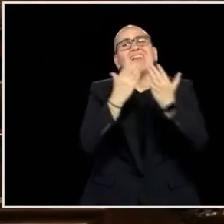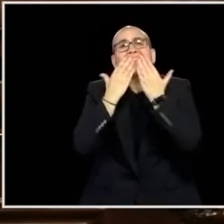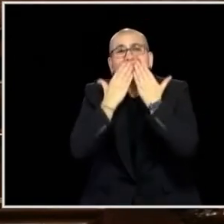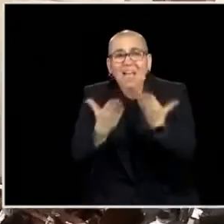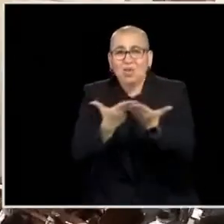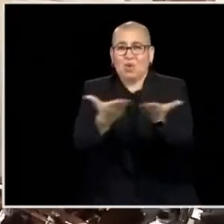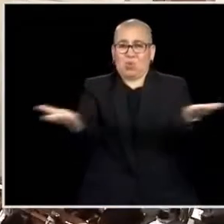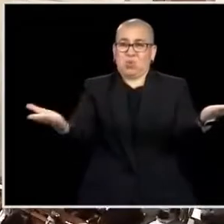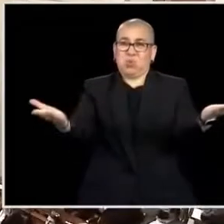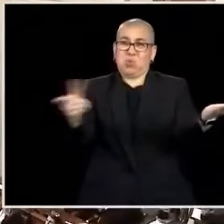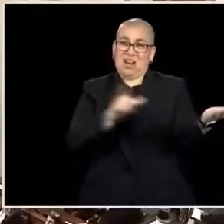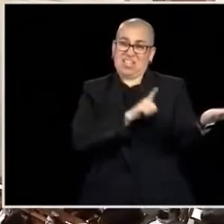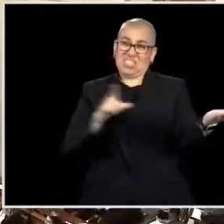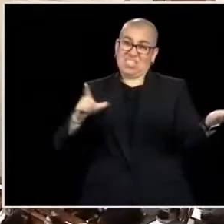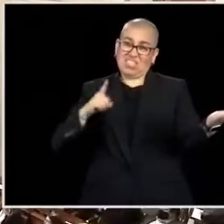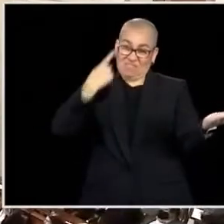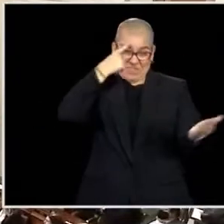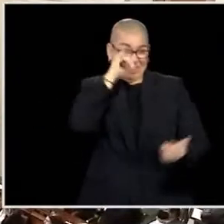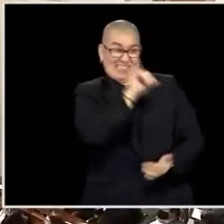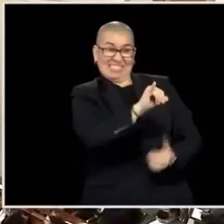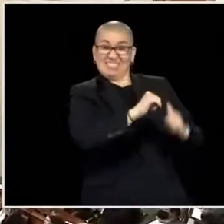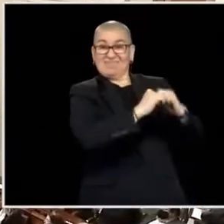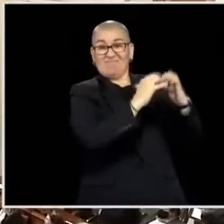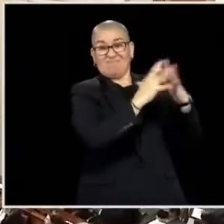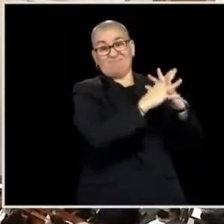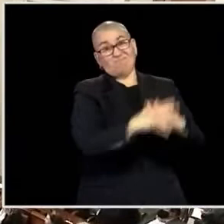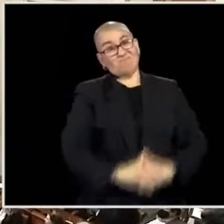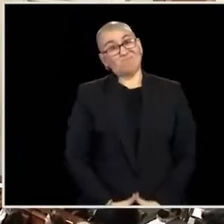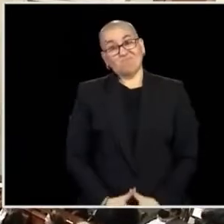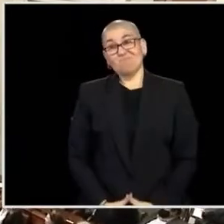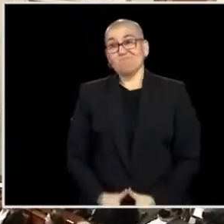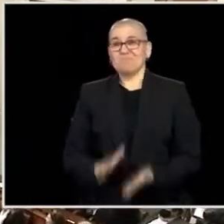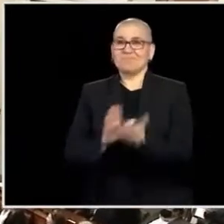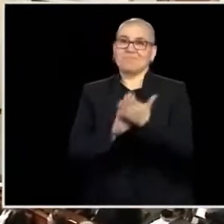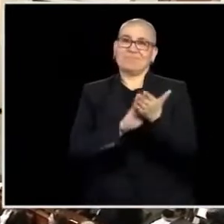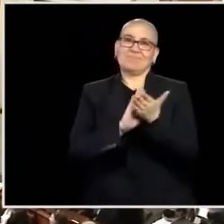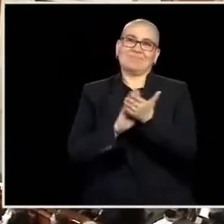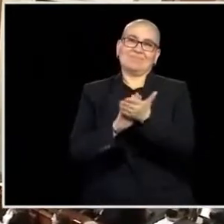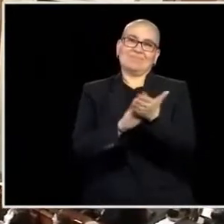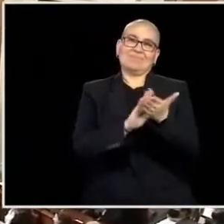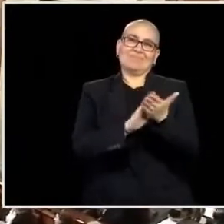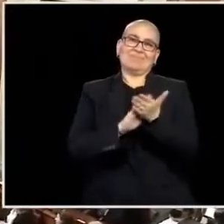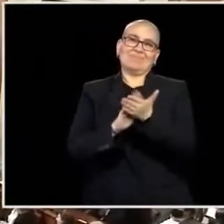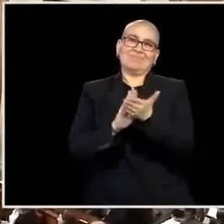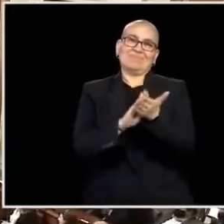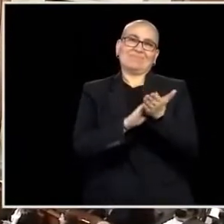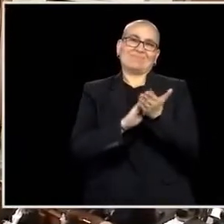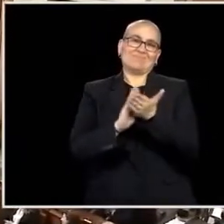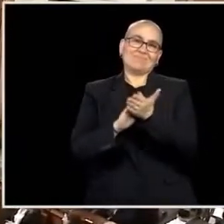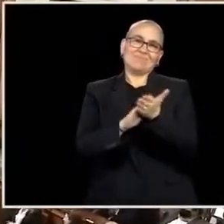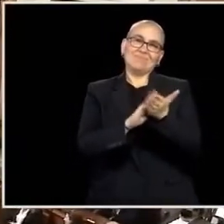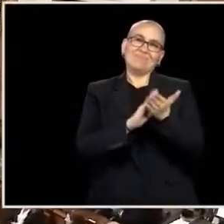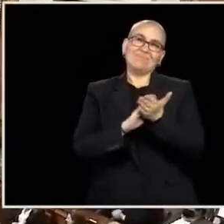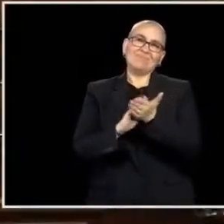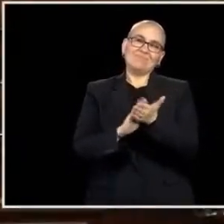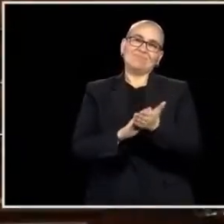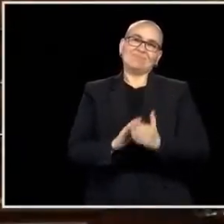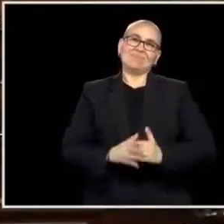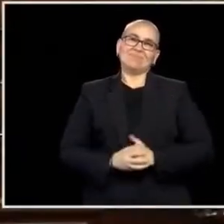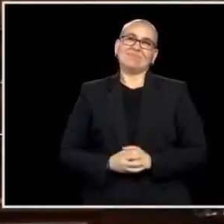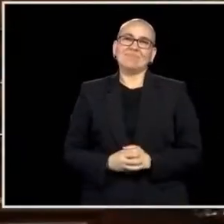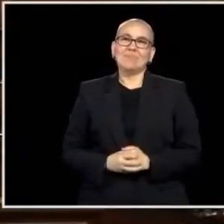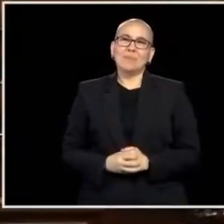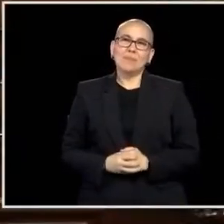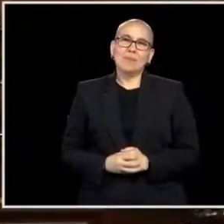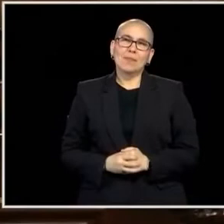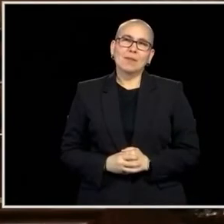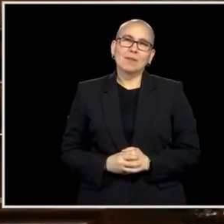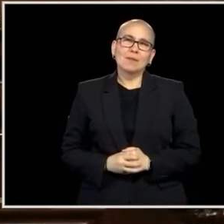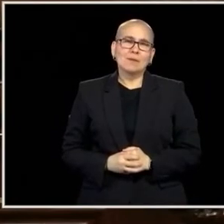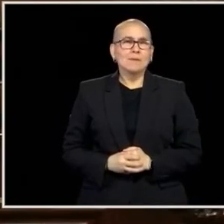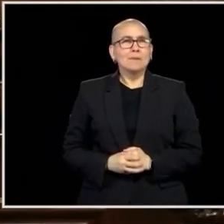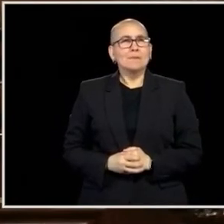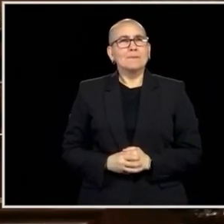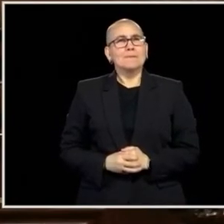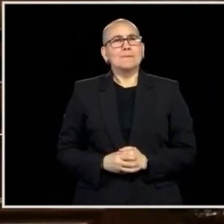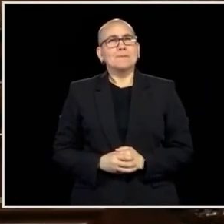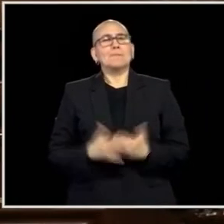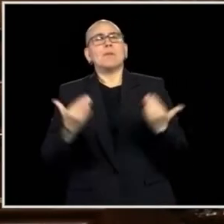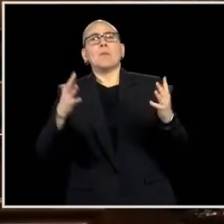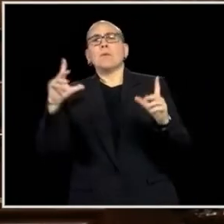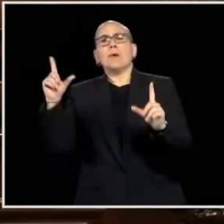SO THANK YOU ALL FOR THAT.